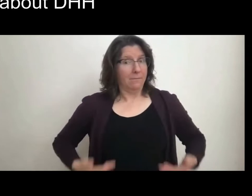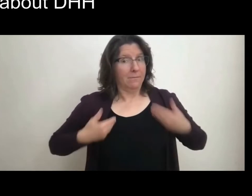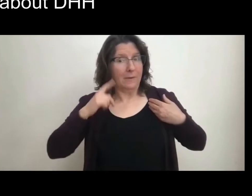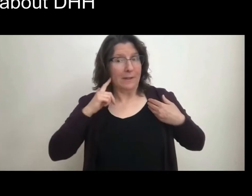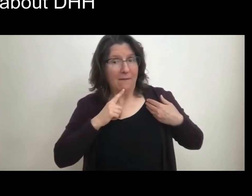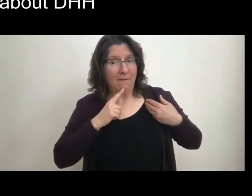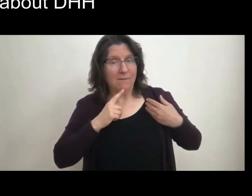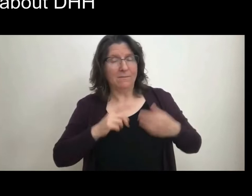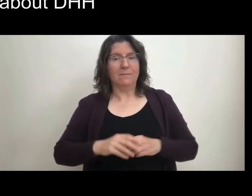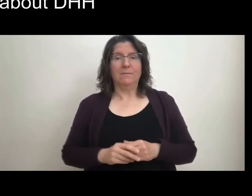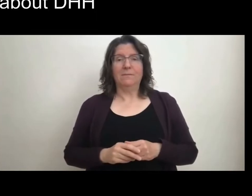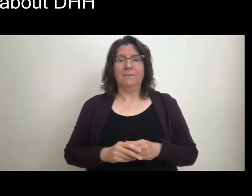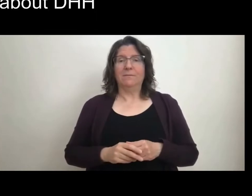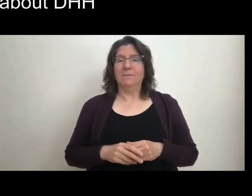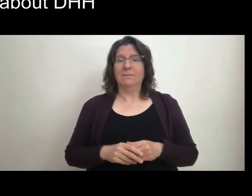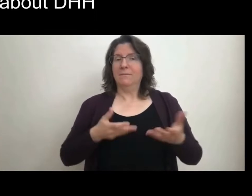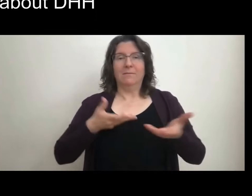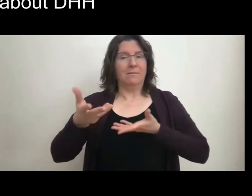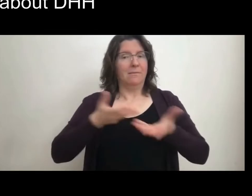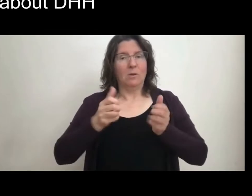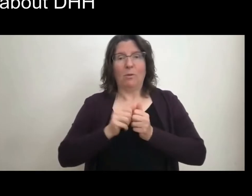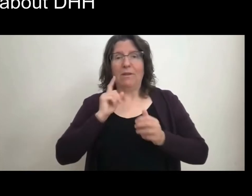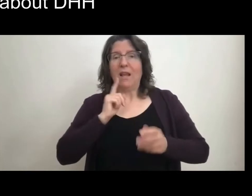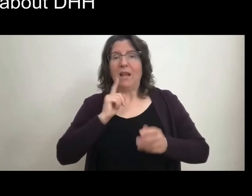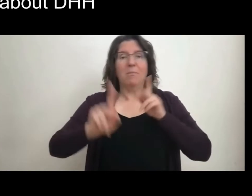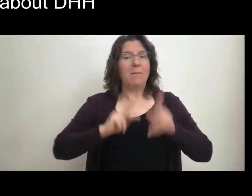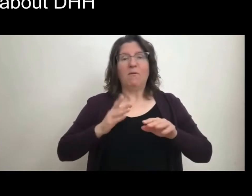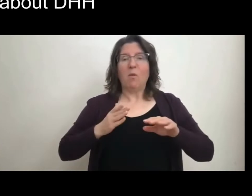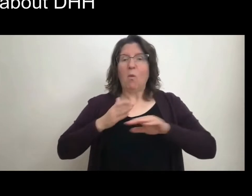Yes, I am deaf - and by the time I started my PhD